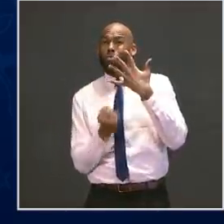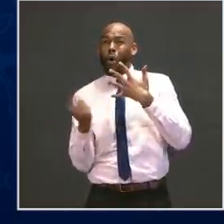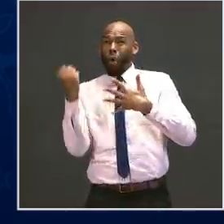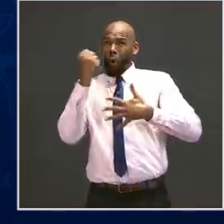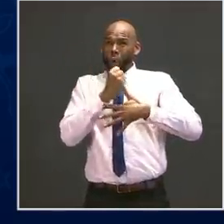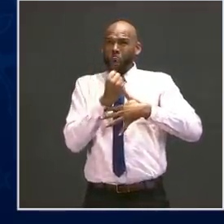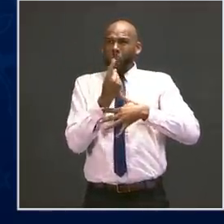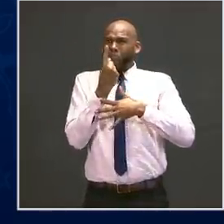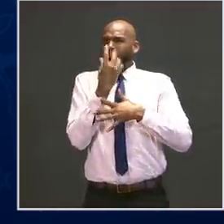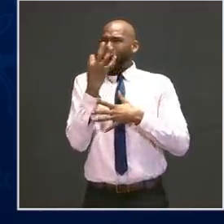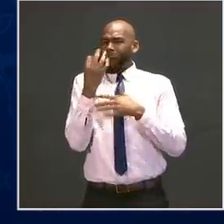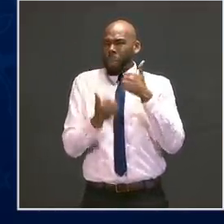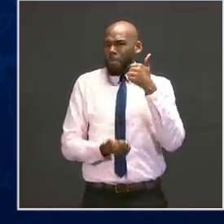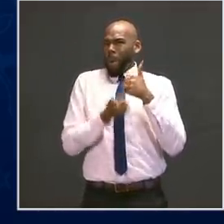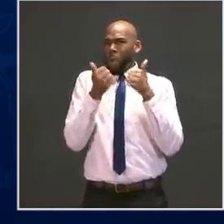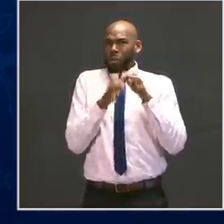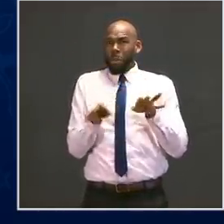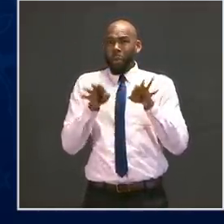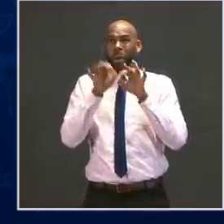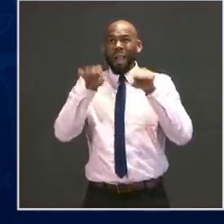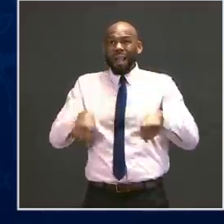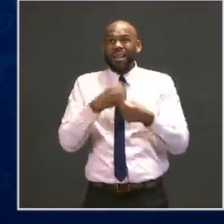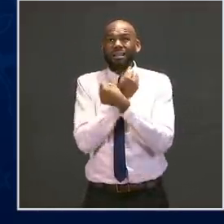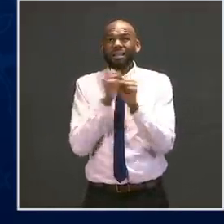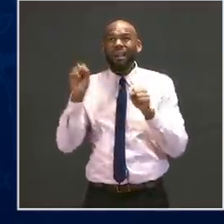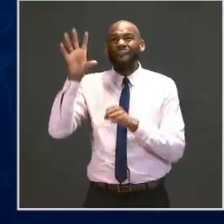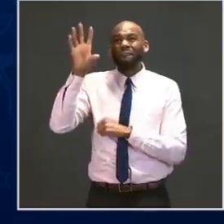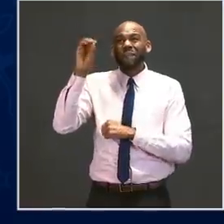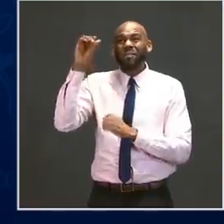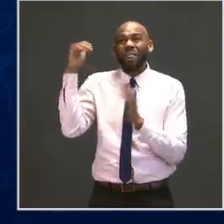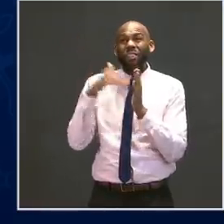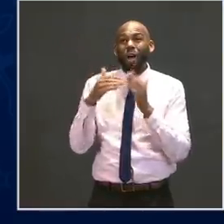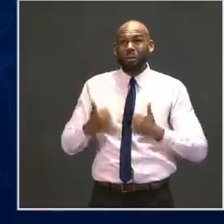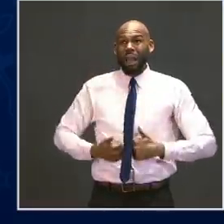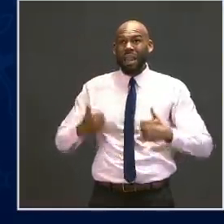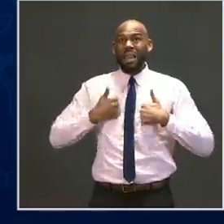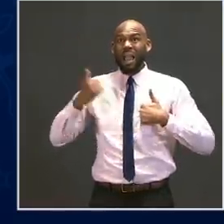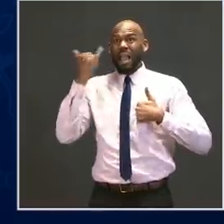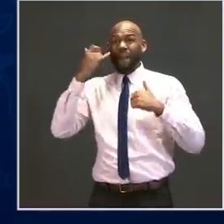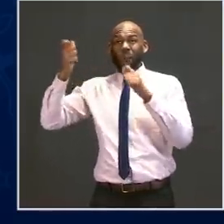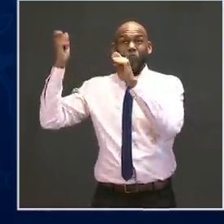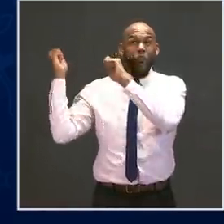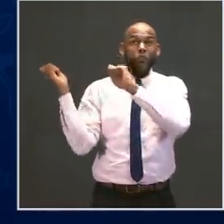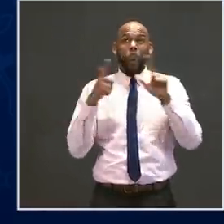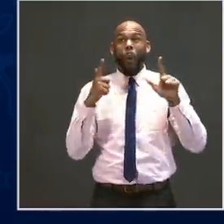It could save 50,000 lives if people were all to mask up across the country.